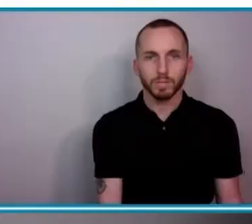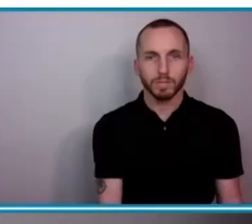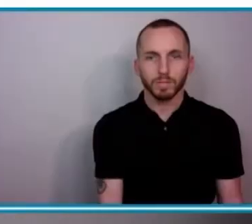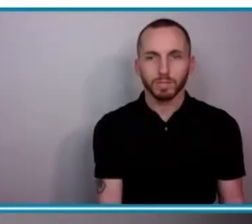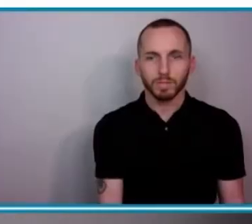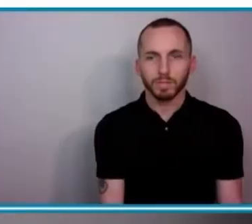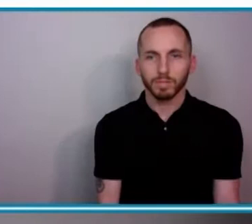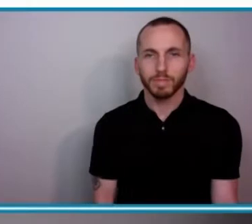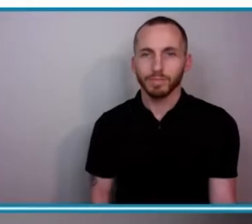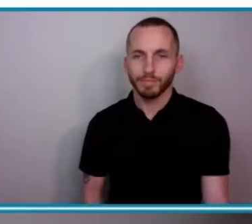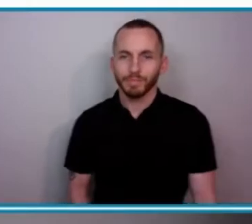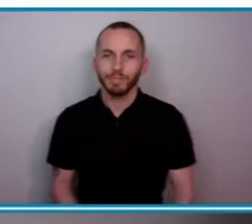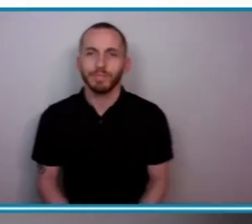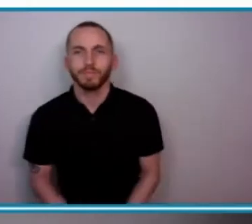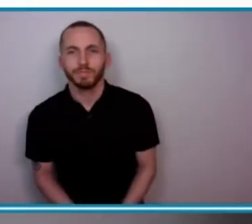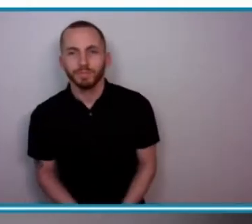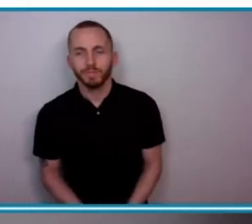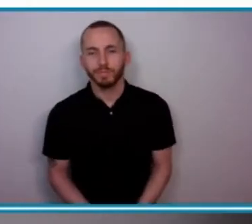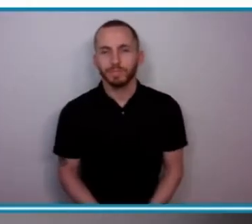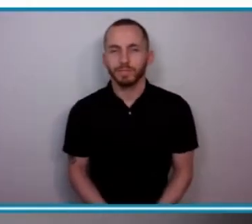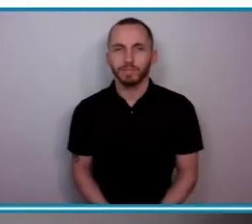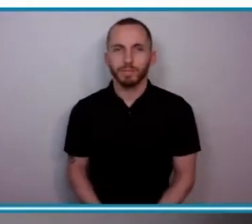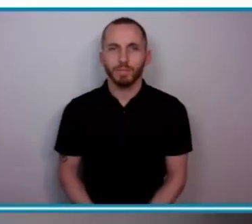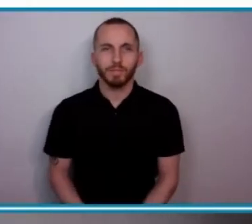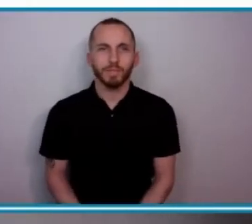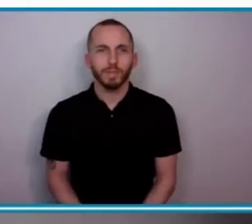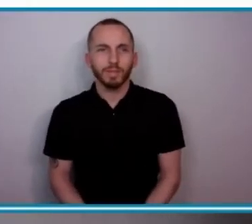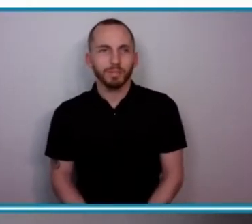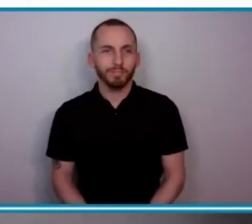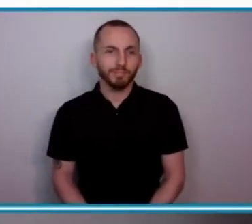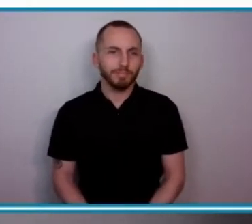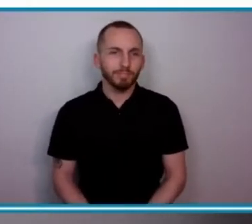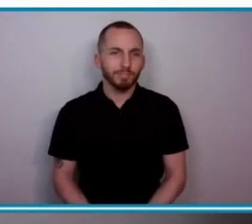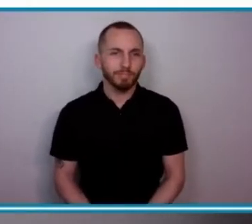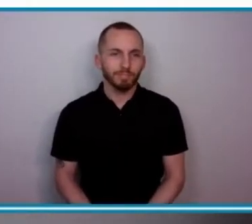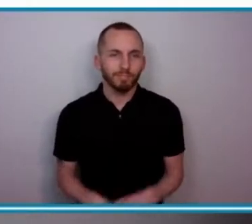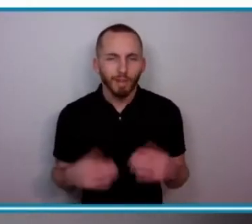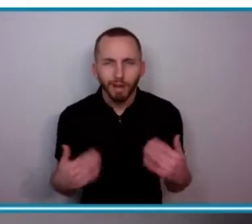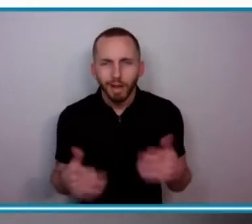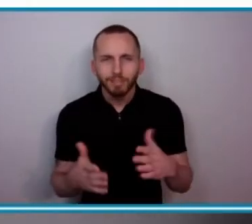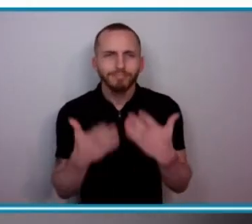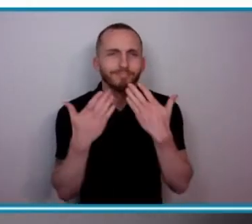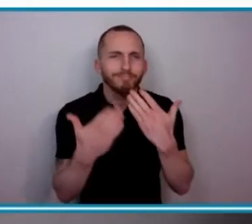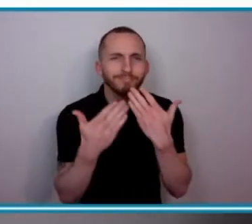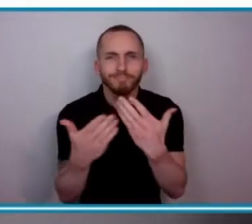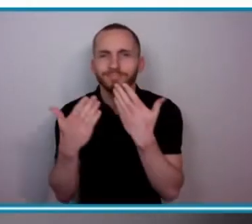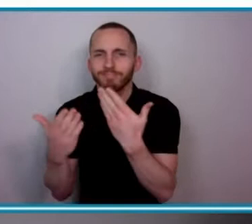Wonderful, thank you all so much it's certainly been so interesting to hear you each of you